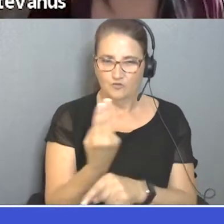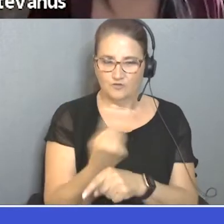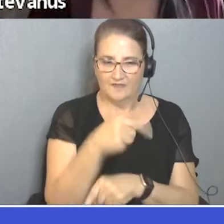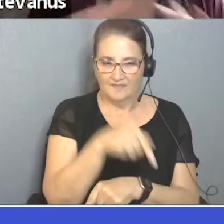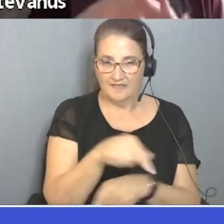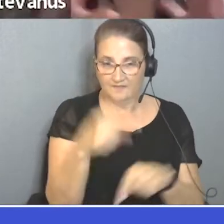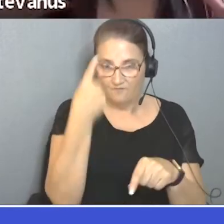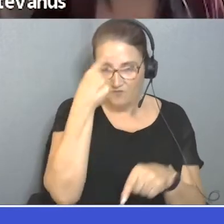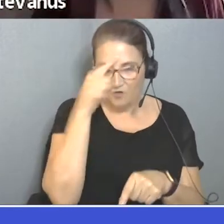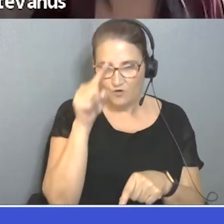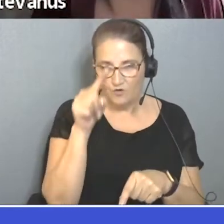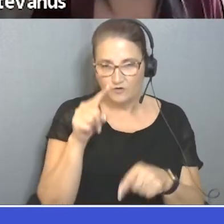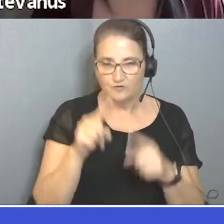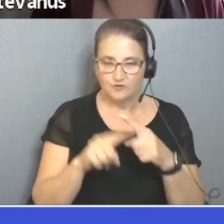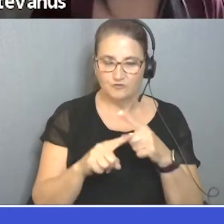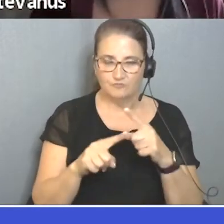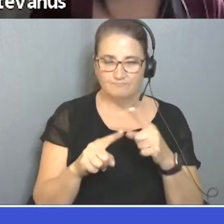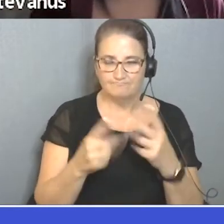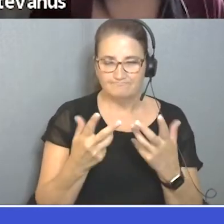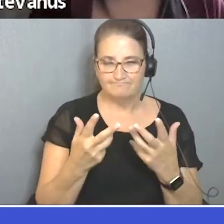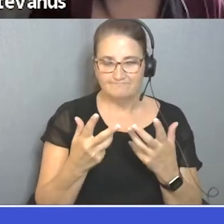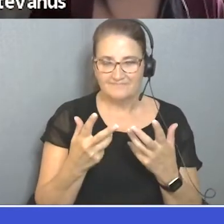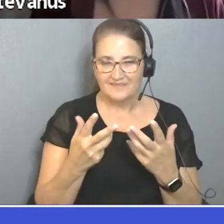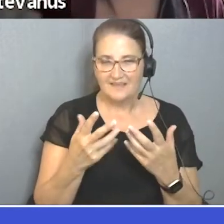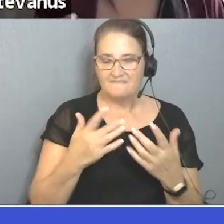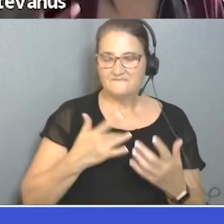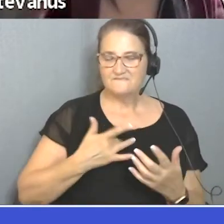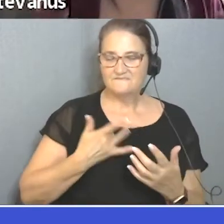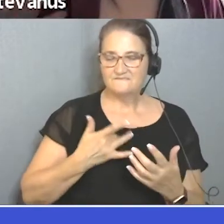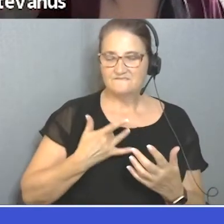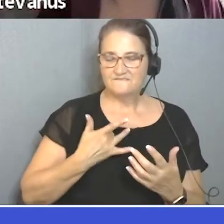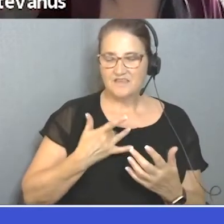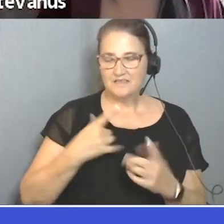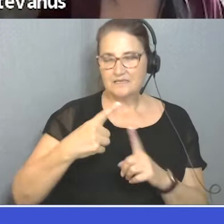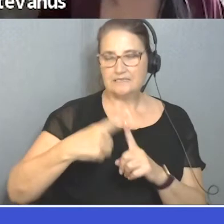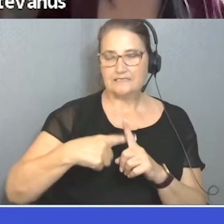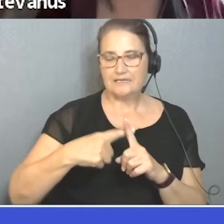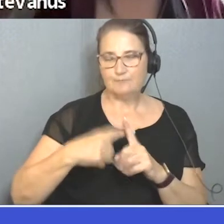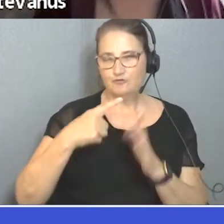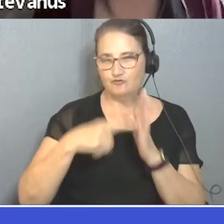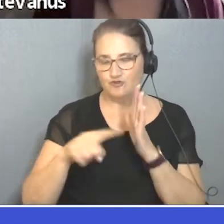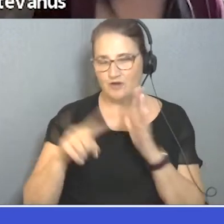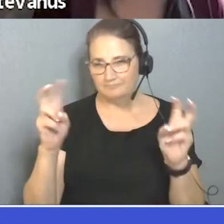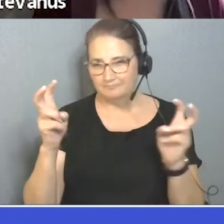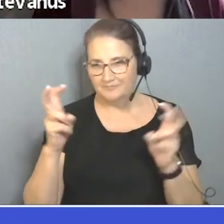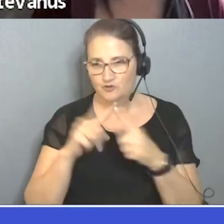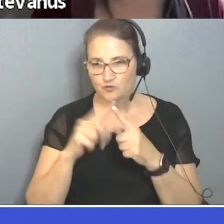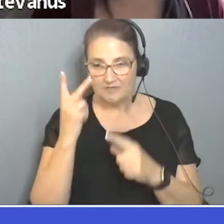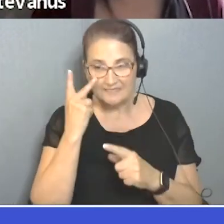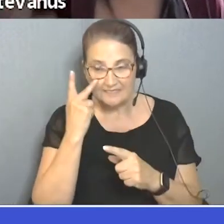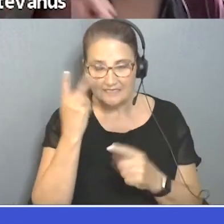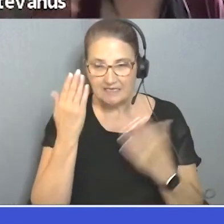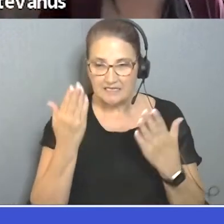We'll also be using it as a way to almost gauge, take a temperature check to see whether it might be opportunities to